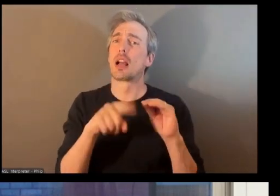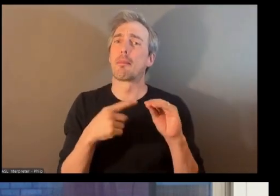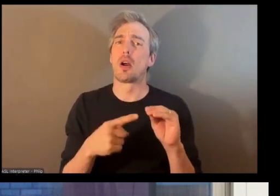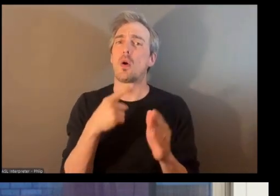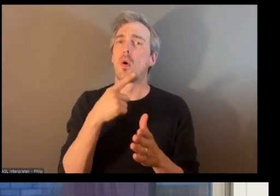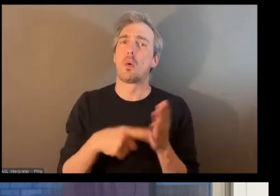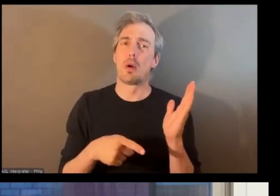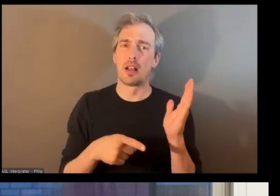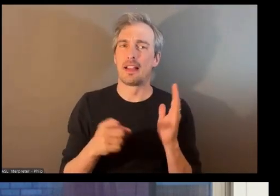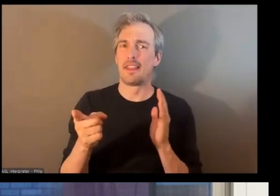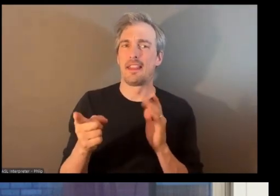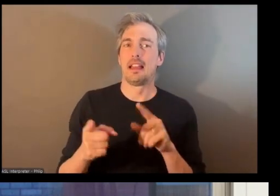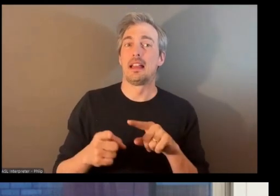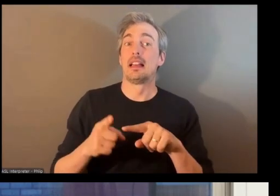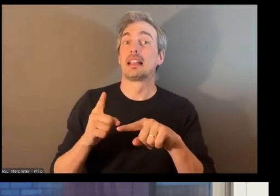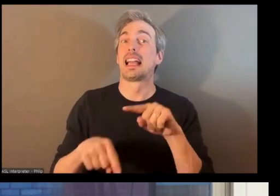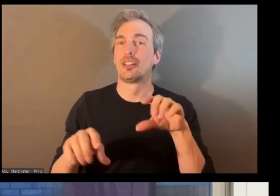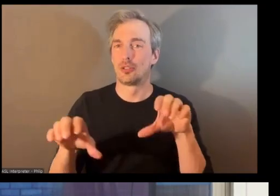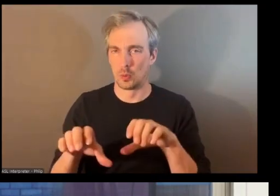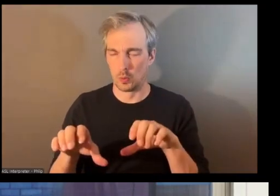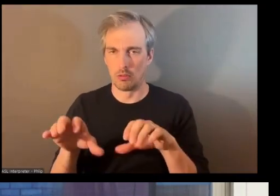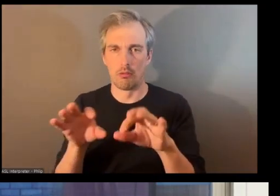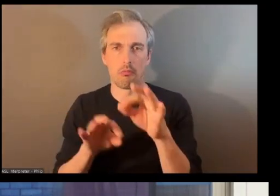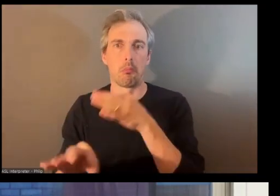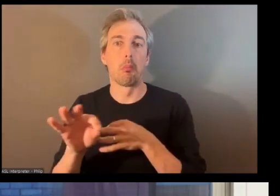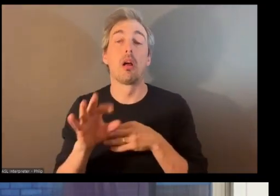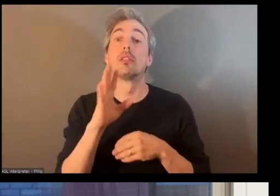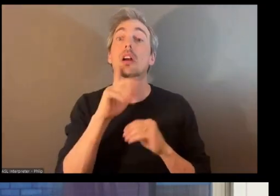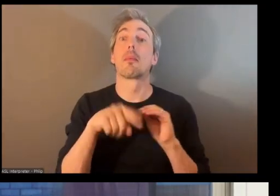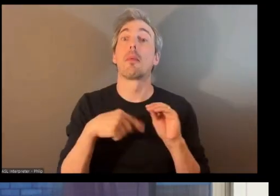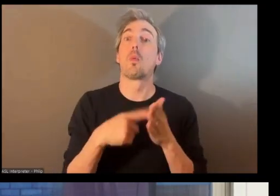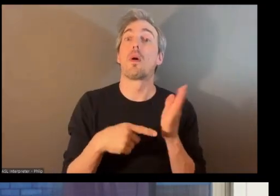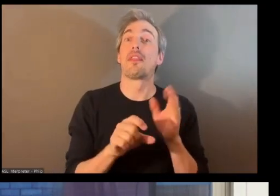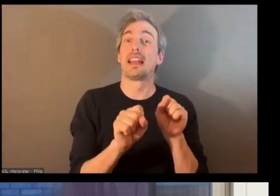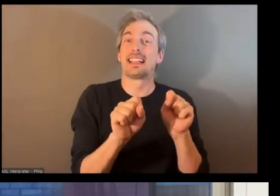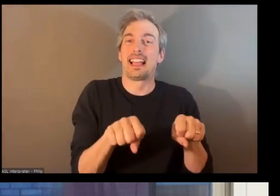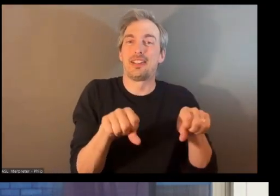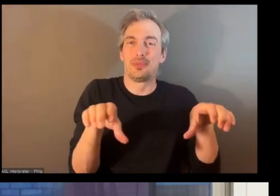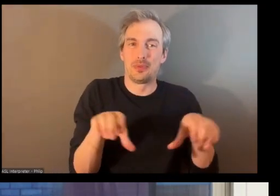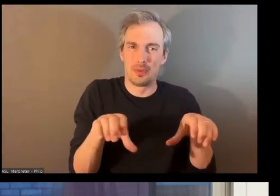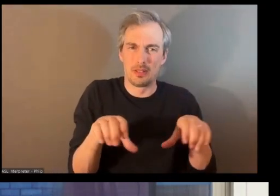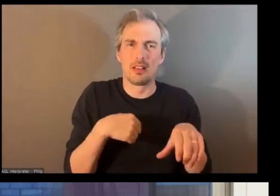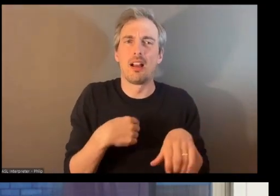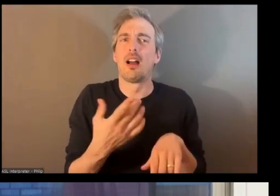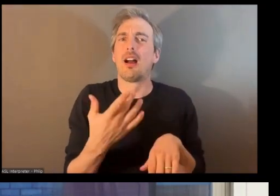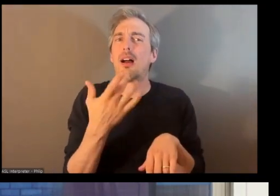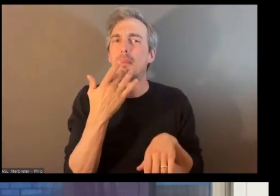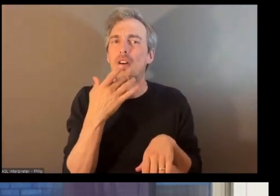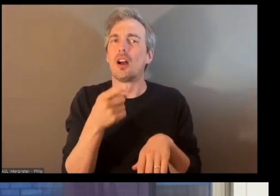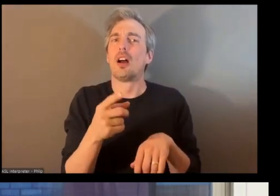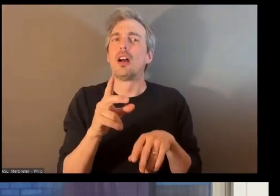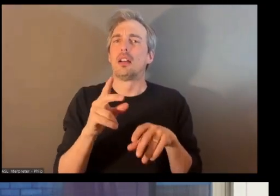This is why I love the term "people with limited English proficiency". It's very descriptive and not judgmental. It's just stating a fact.